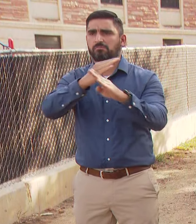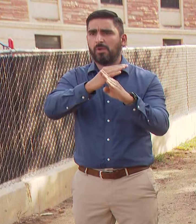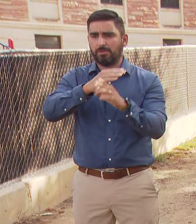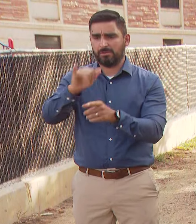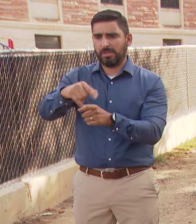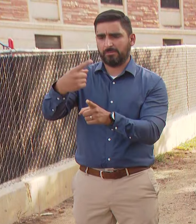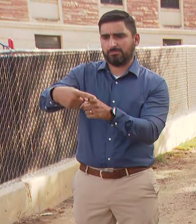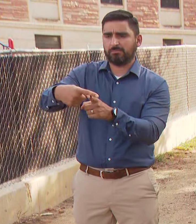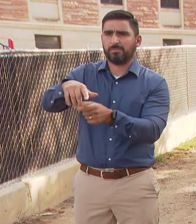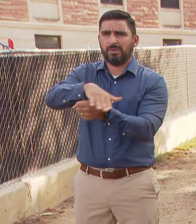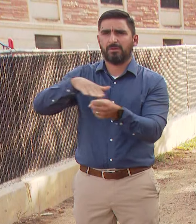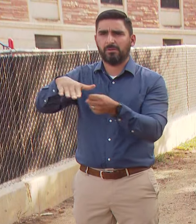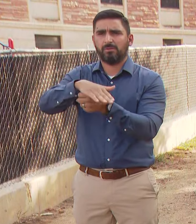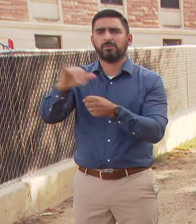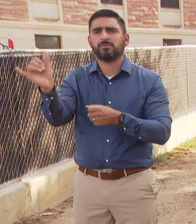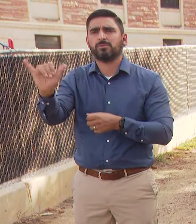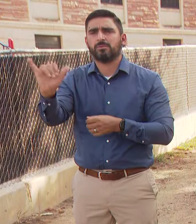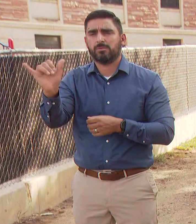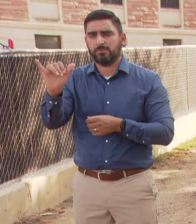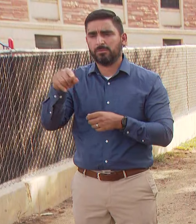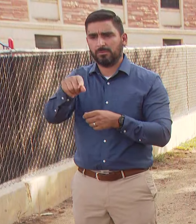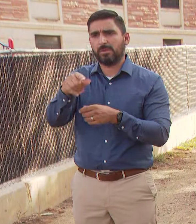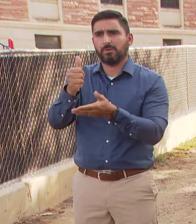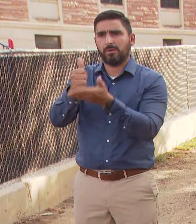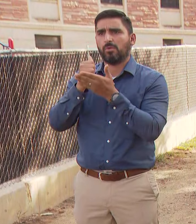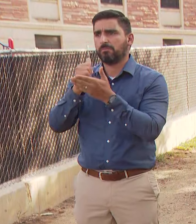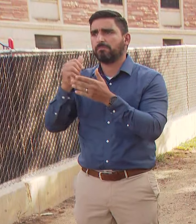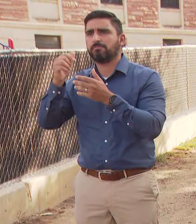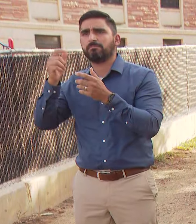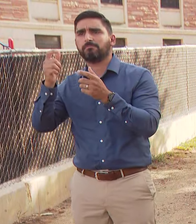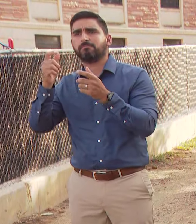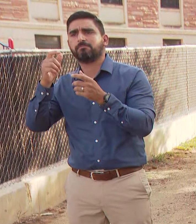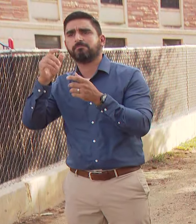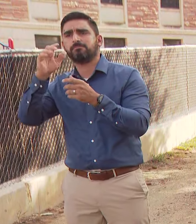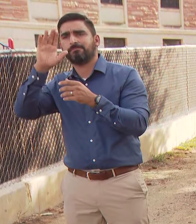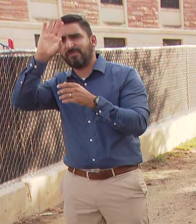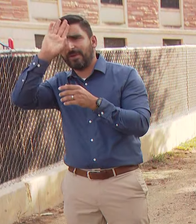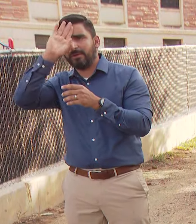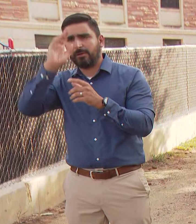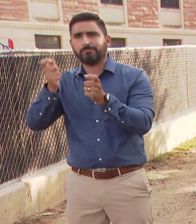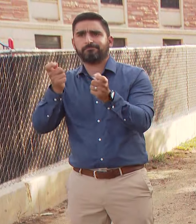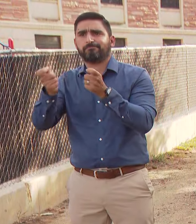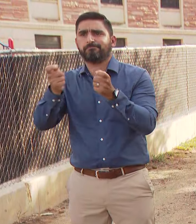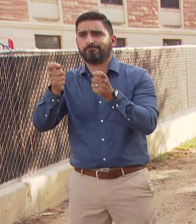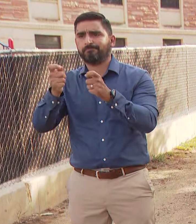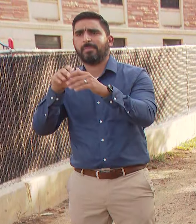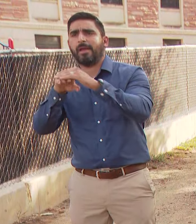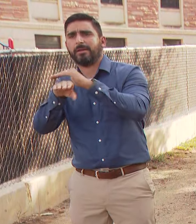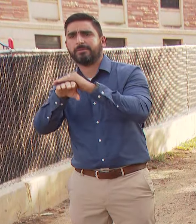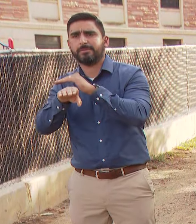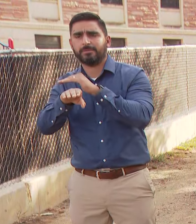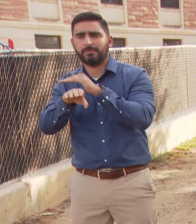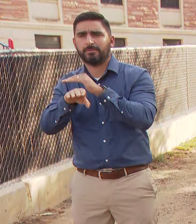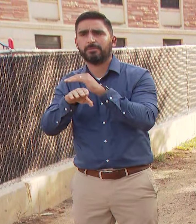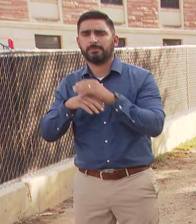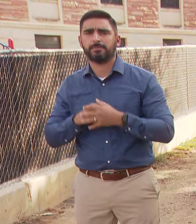inside the perimeter to help fire apparatus maintain good, good, good access to the area where the fire is located.